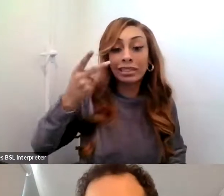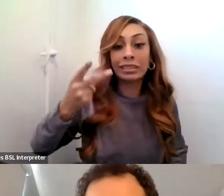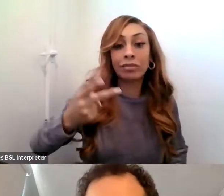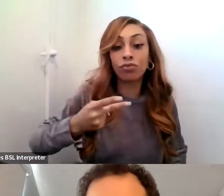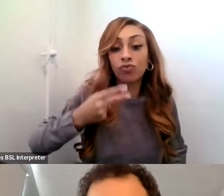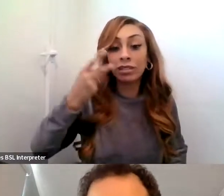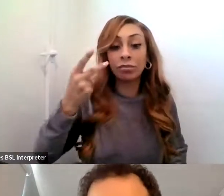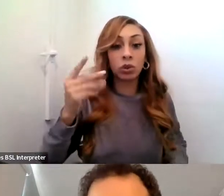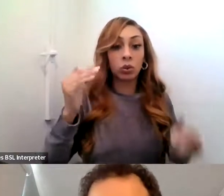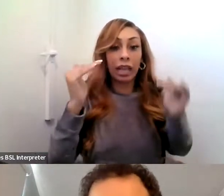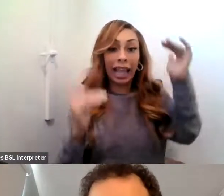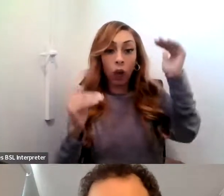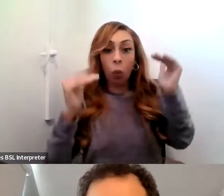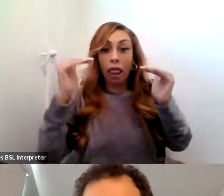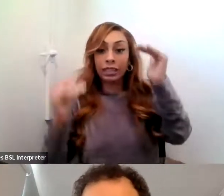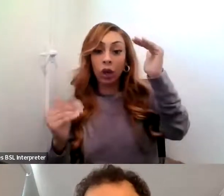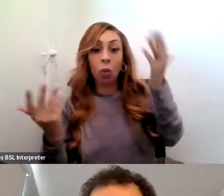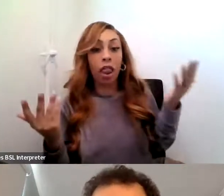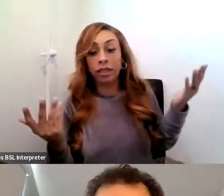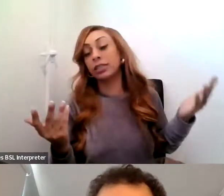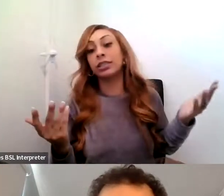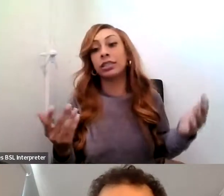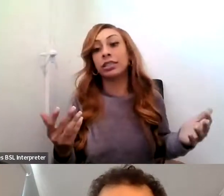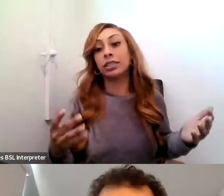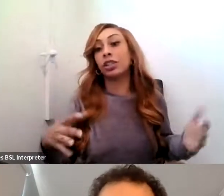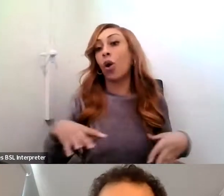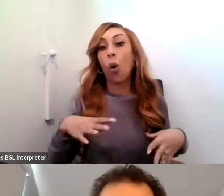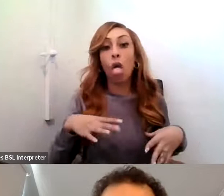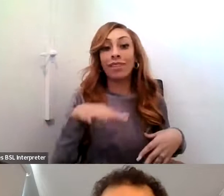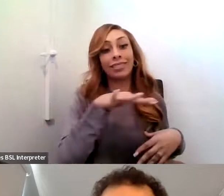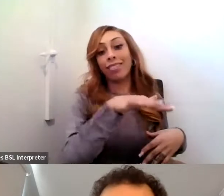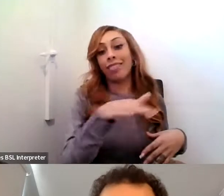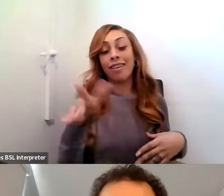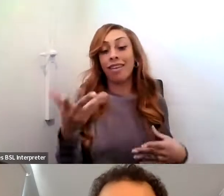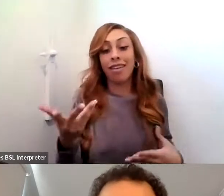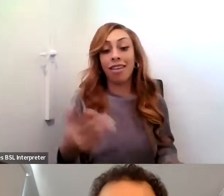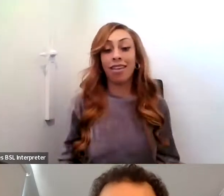that are already present in the physical world,